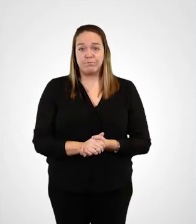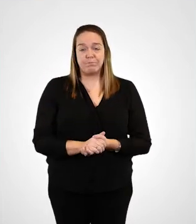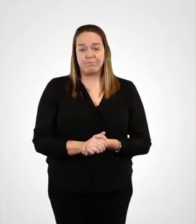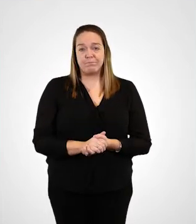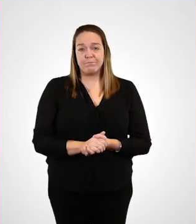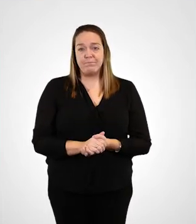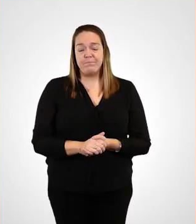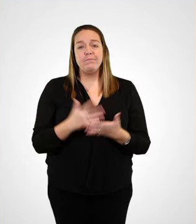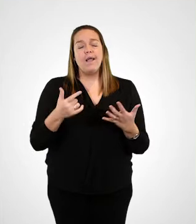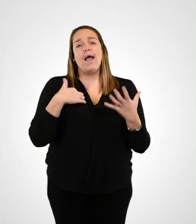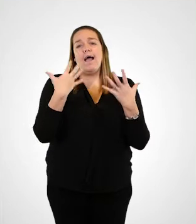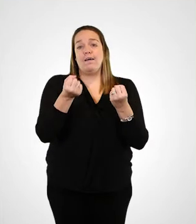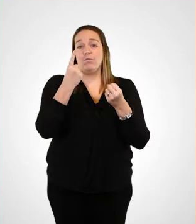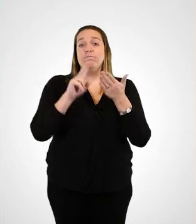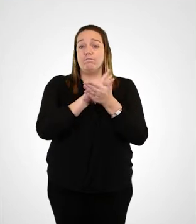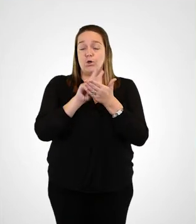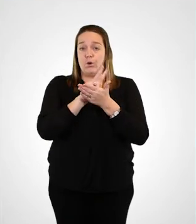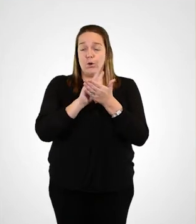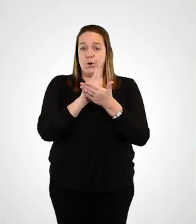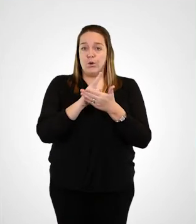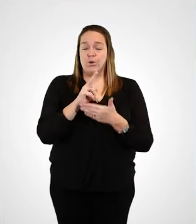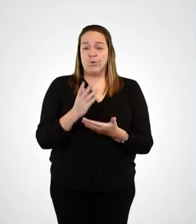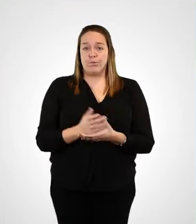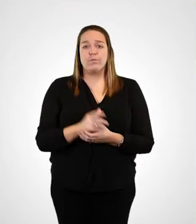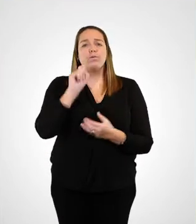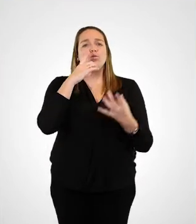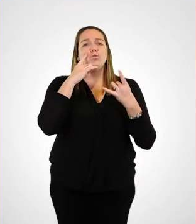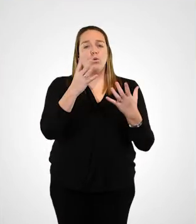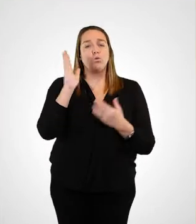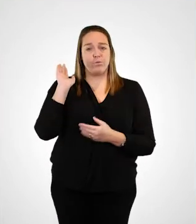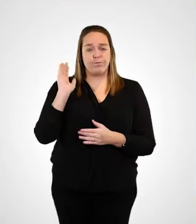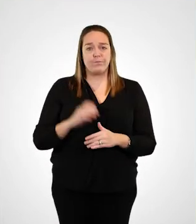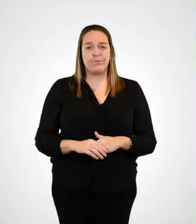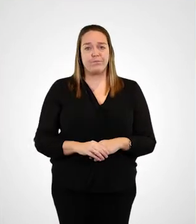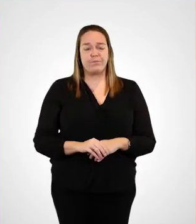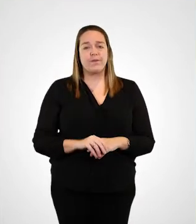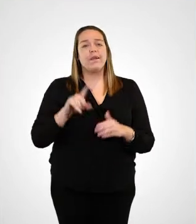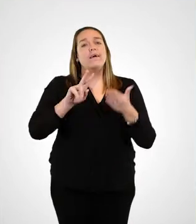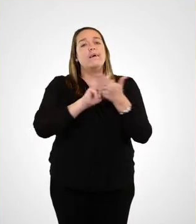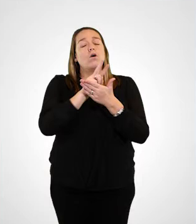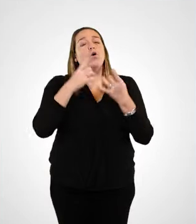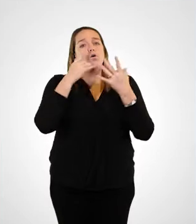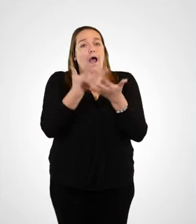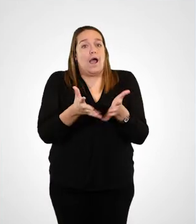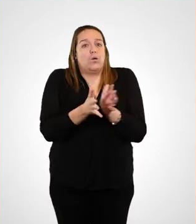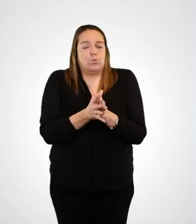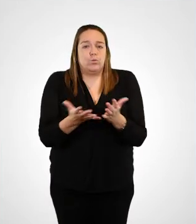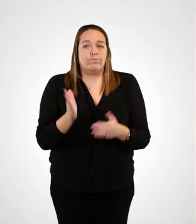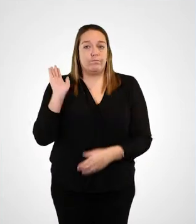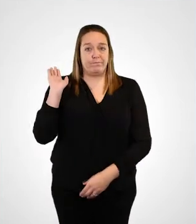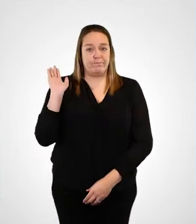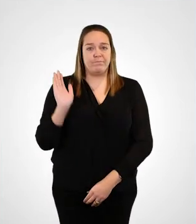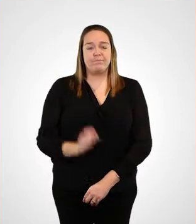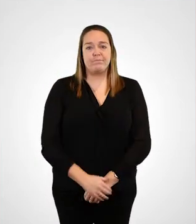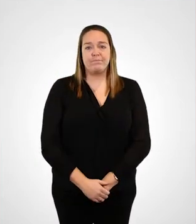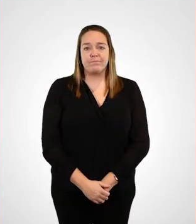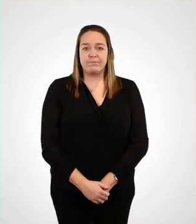and I've got a video clip here that I'll show you that shows how to do that.